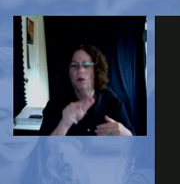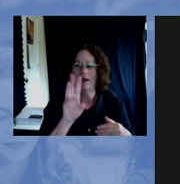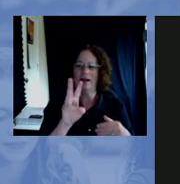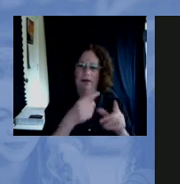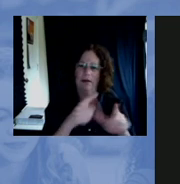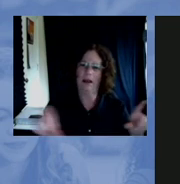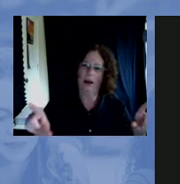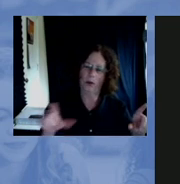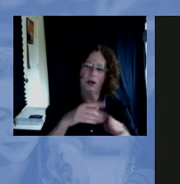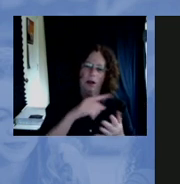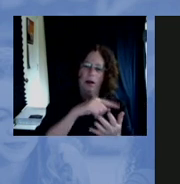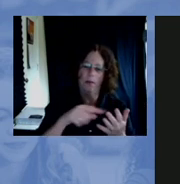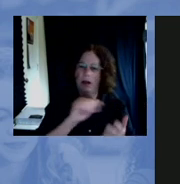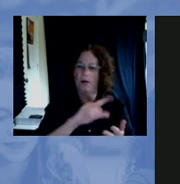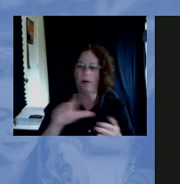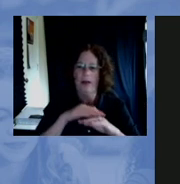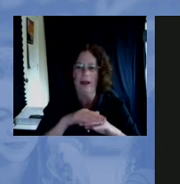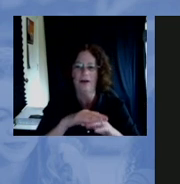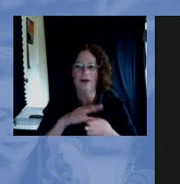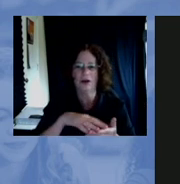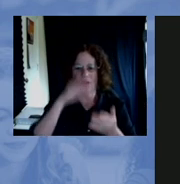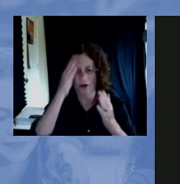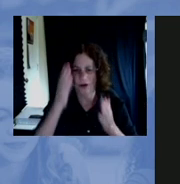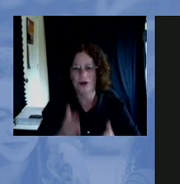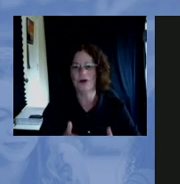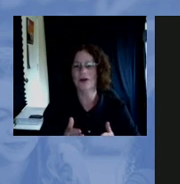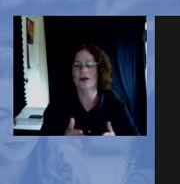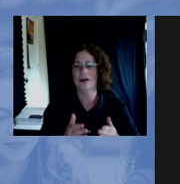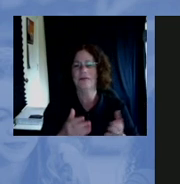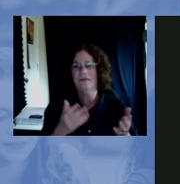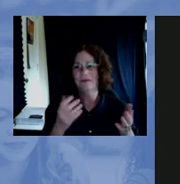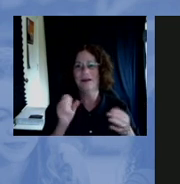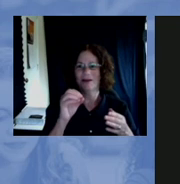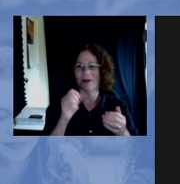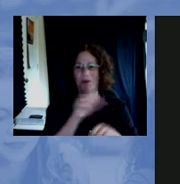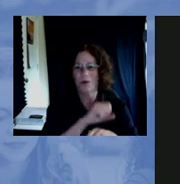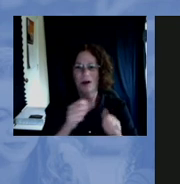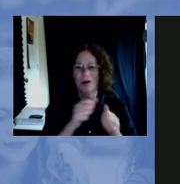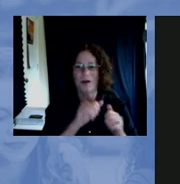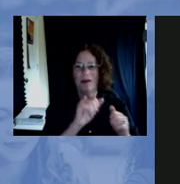JUST THE WORK FOR THAT GROUP OF STUDENTS AND OUR SPECIAL EDUCATION STUDENTS UNDERSTANDING